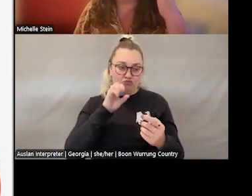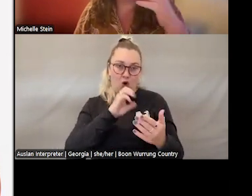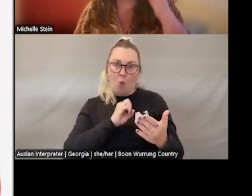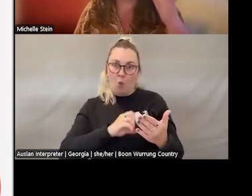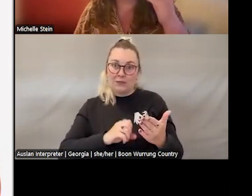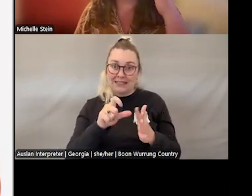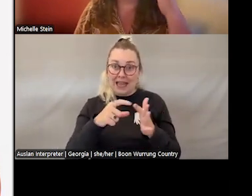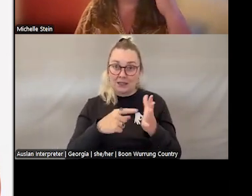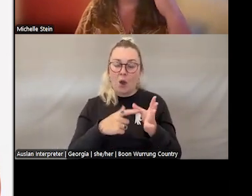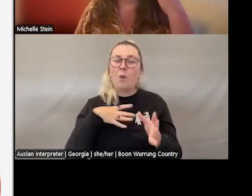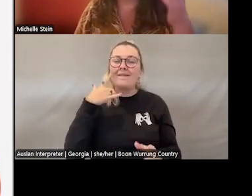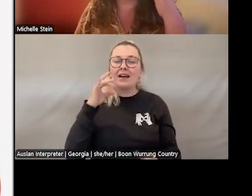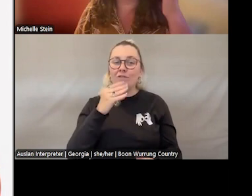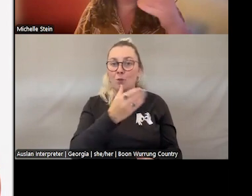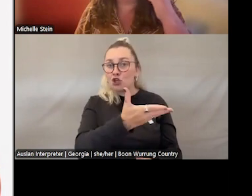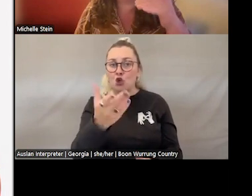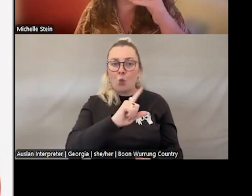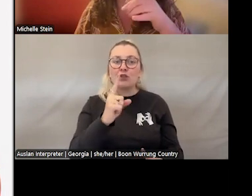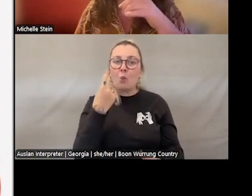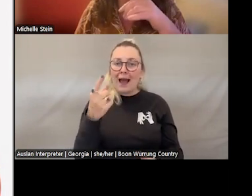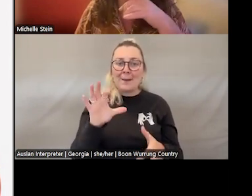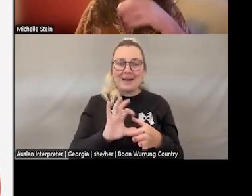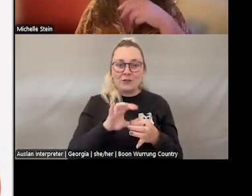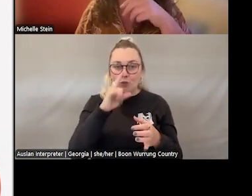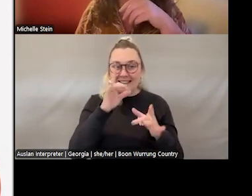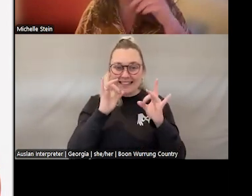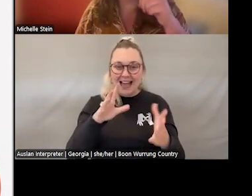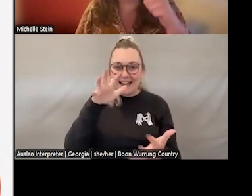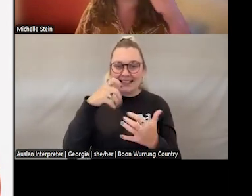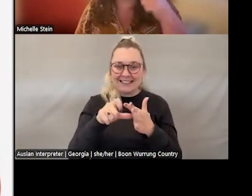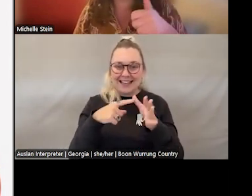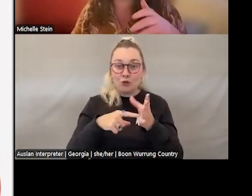I want to find out from you what is the one place you could start collecting data today? Thinking